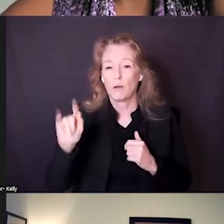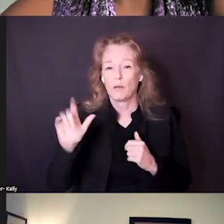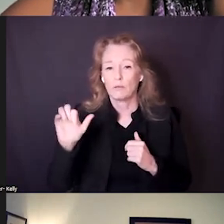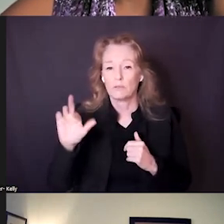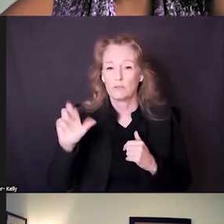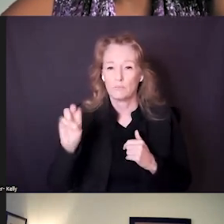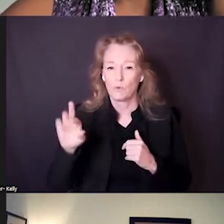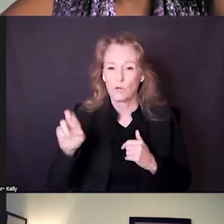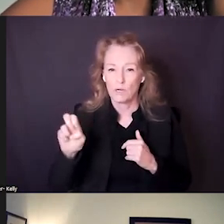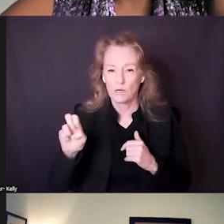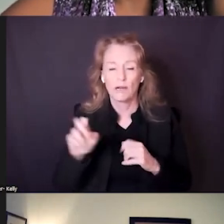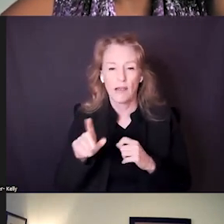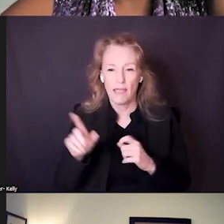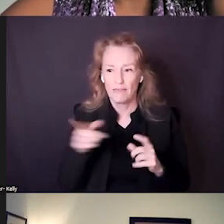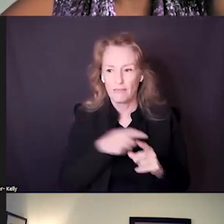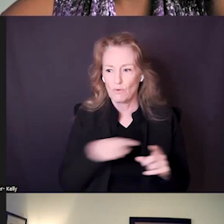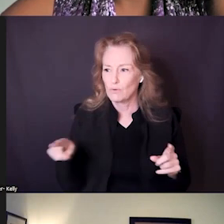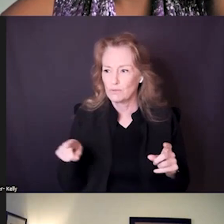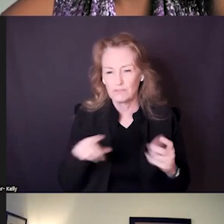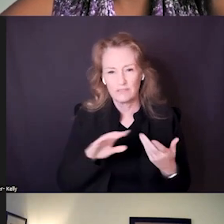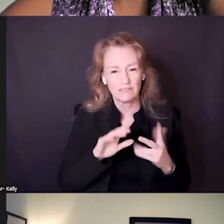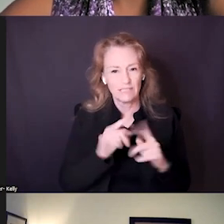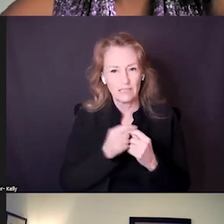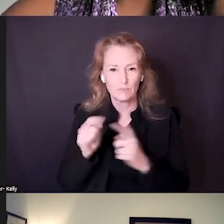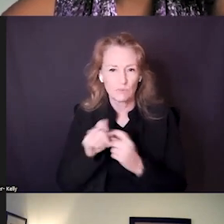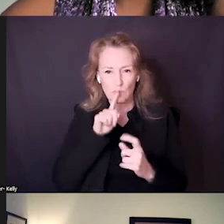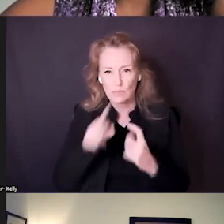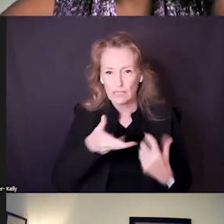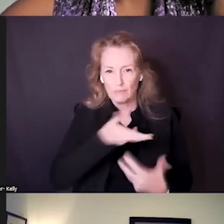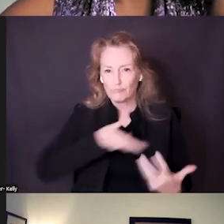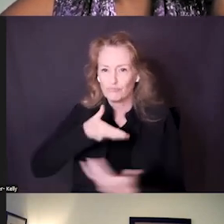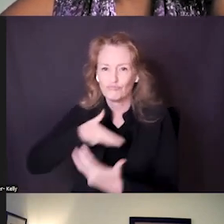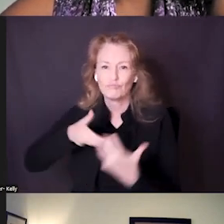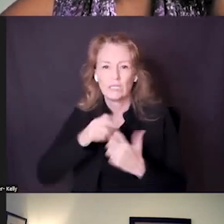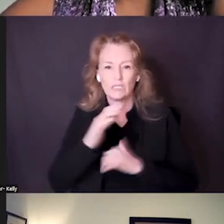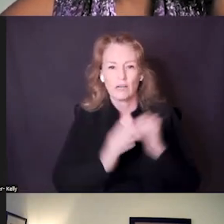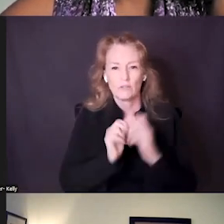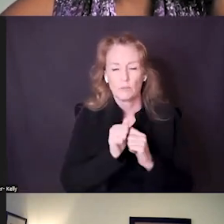EACH OTHER AND BEING ABLE TO GROW AND BOND AND BUILD RELATIONSHIPS